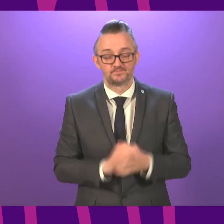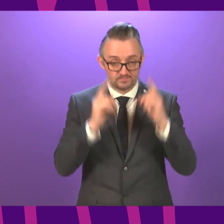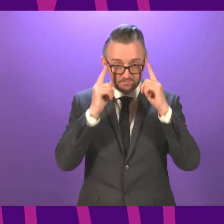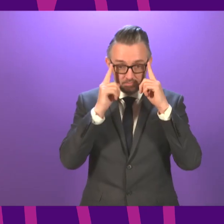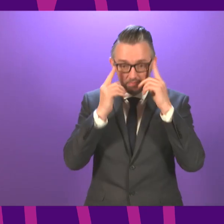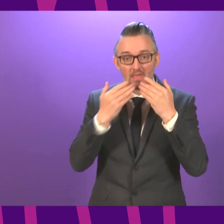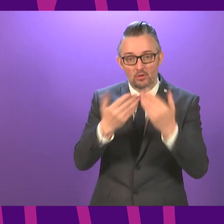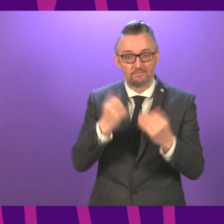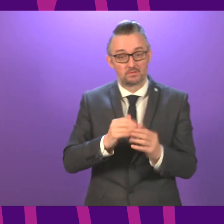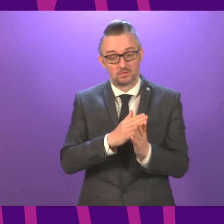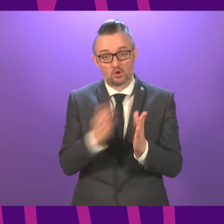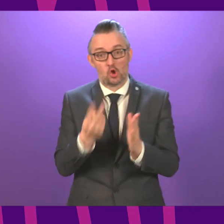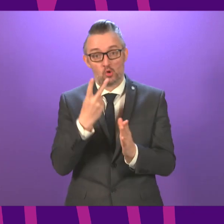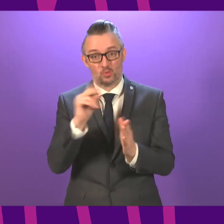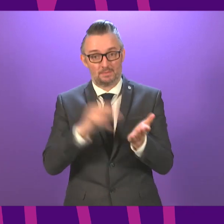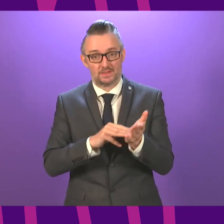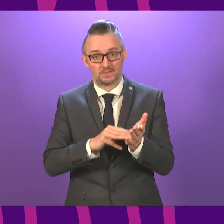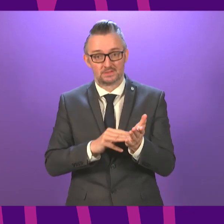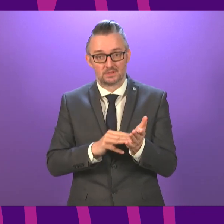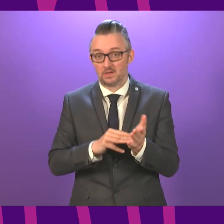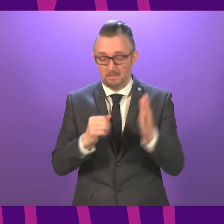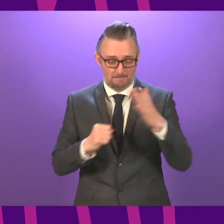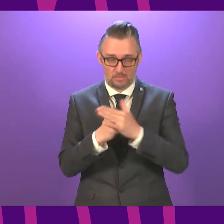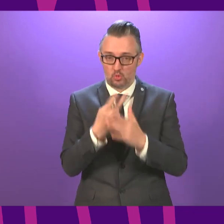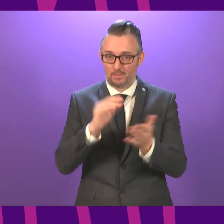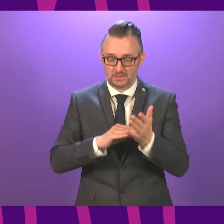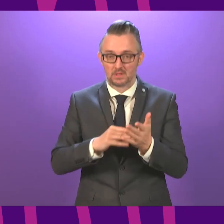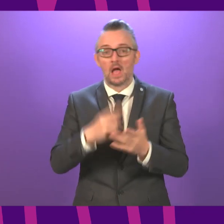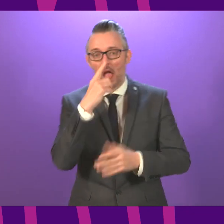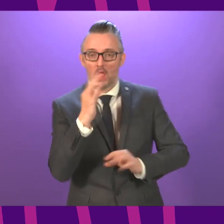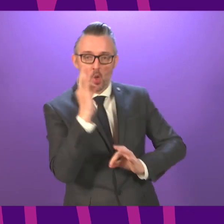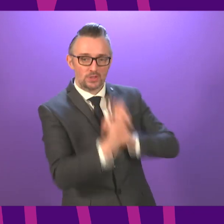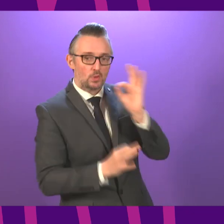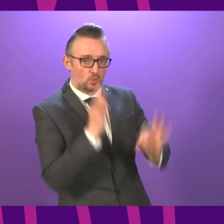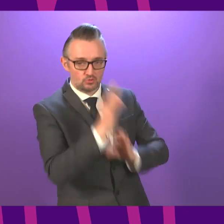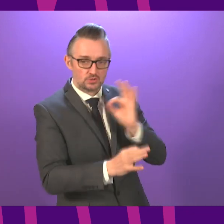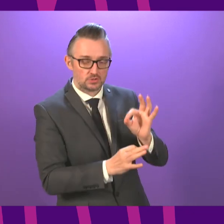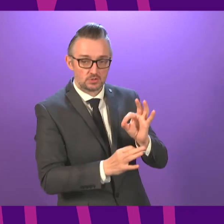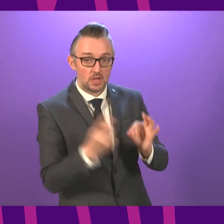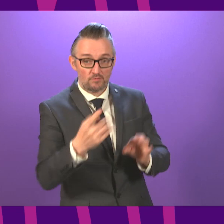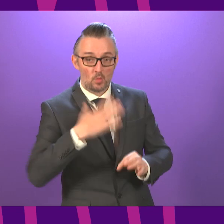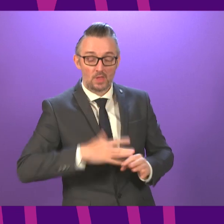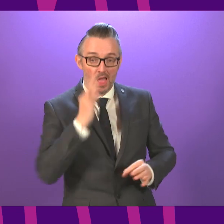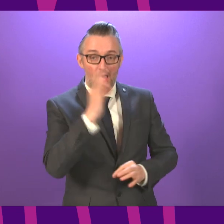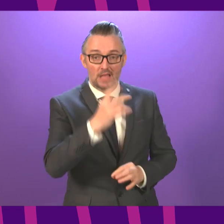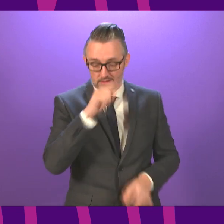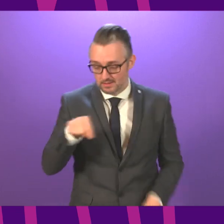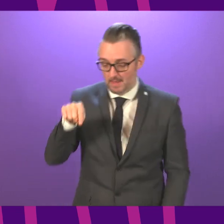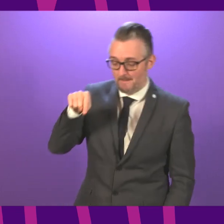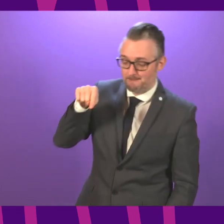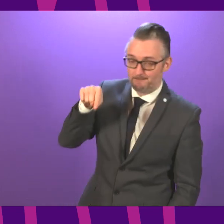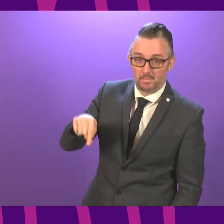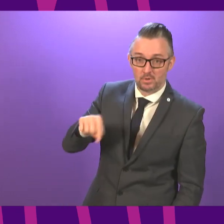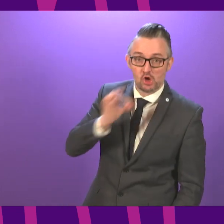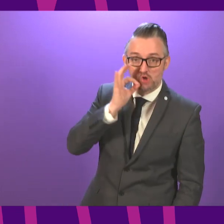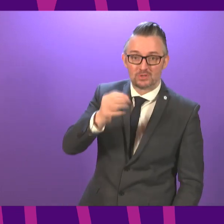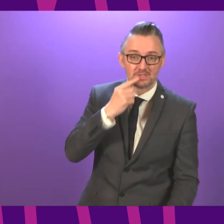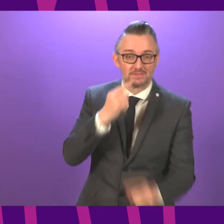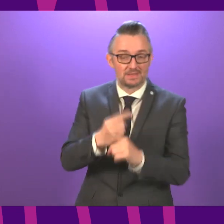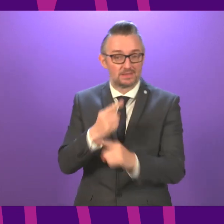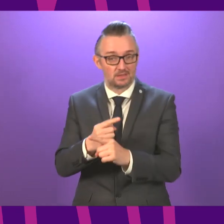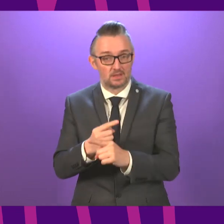for members’ questions. There is no spare time. Please make your questions succinct—I ask the